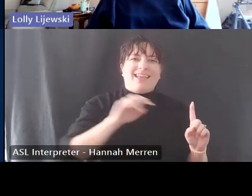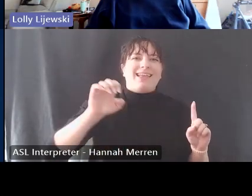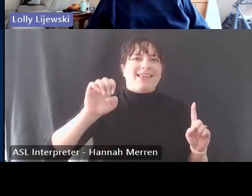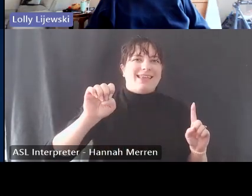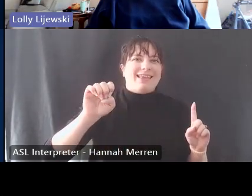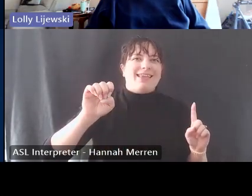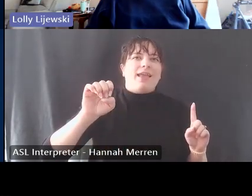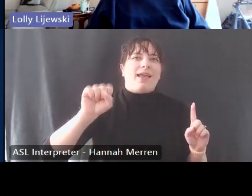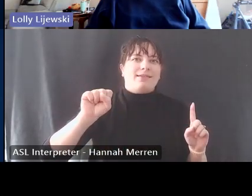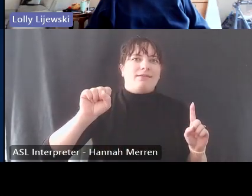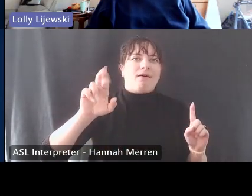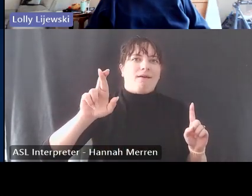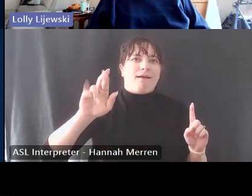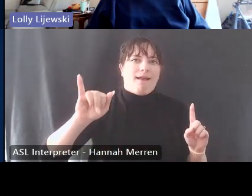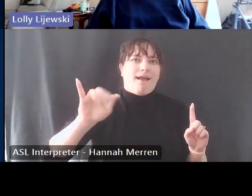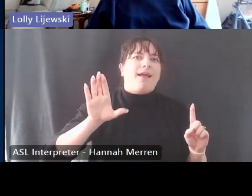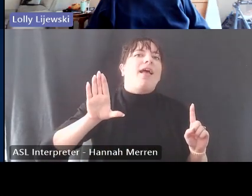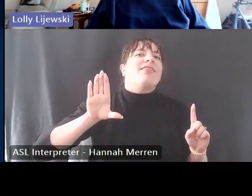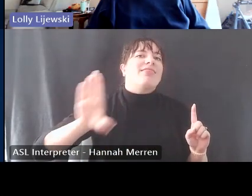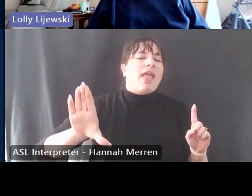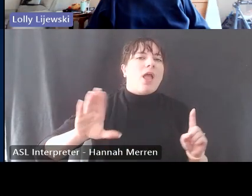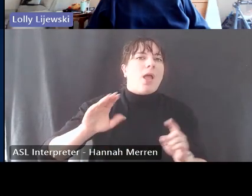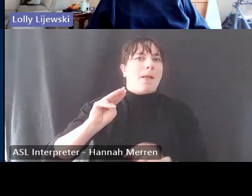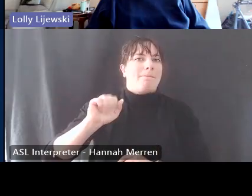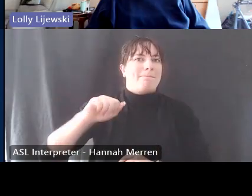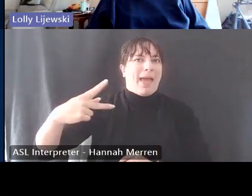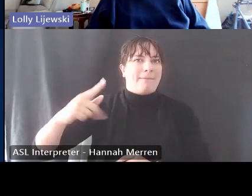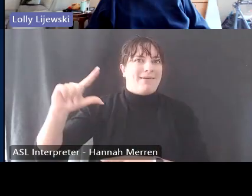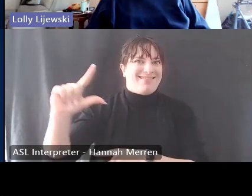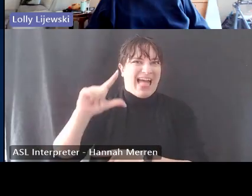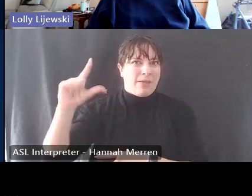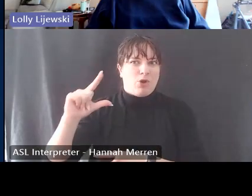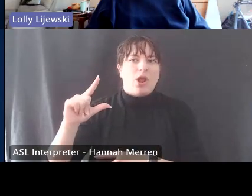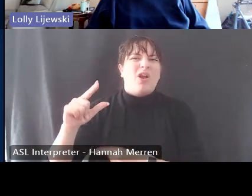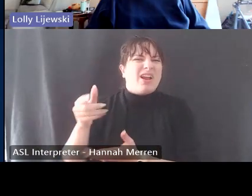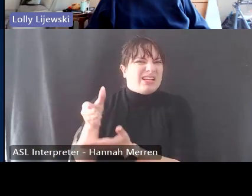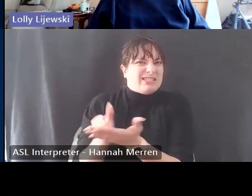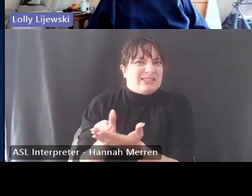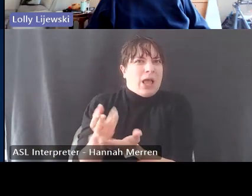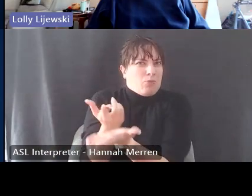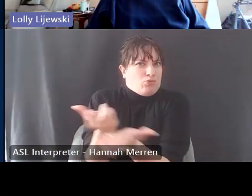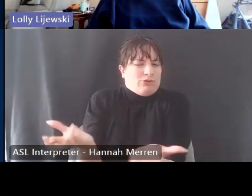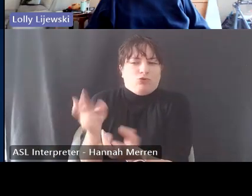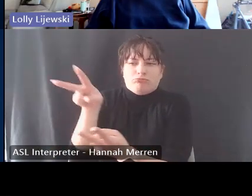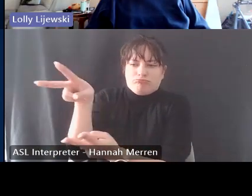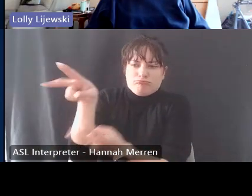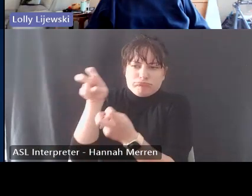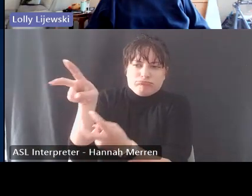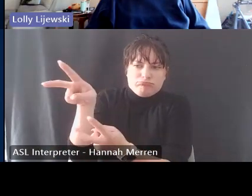So the search and the map, the legend were their design.